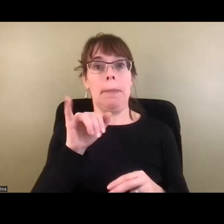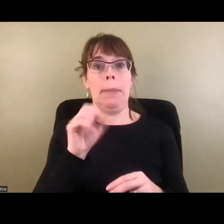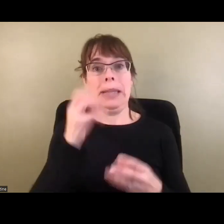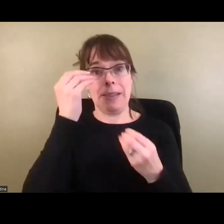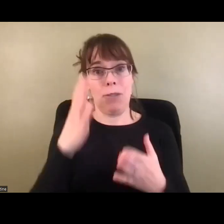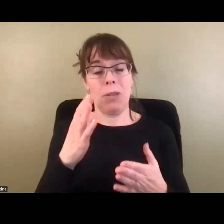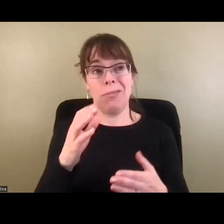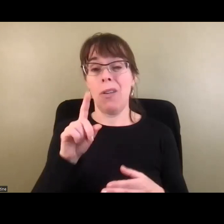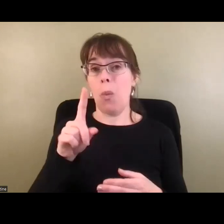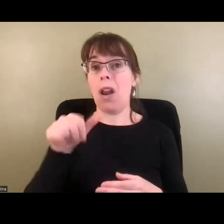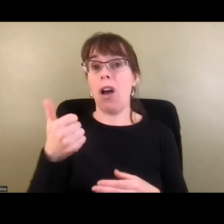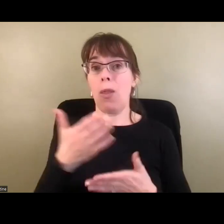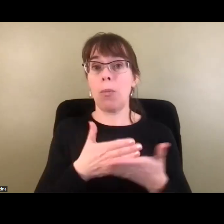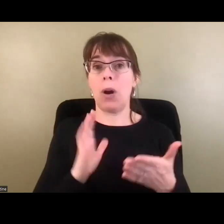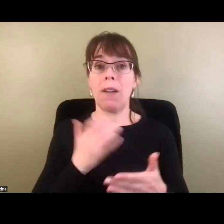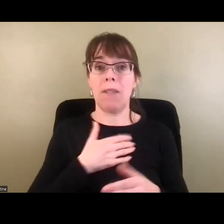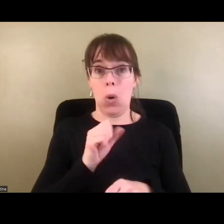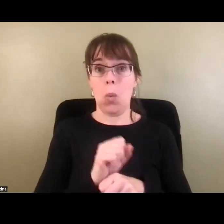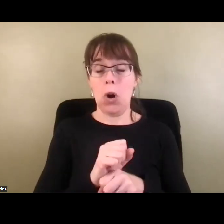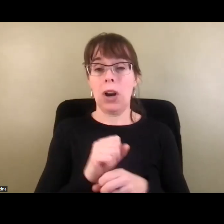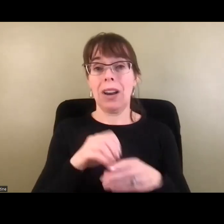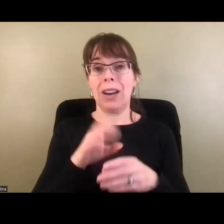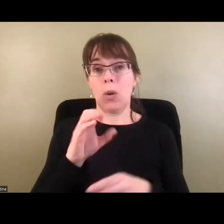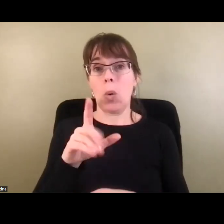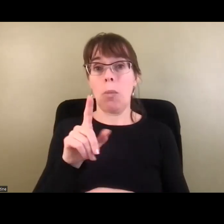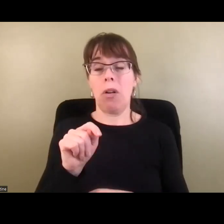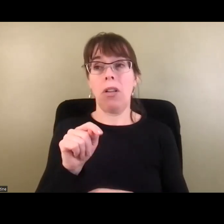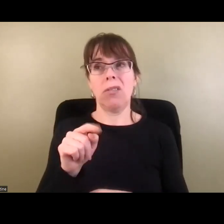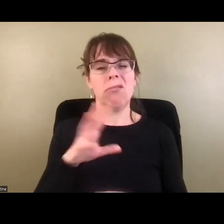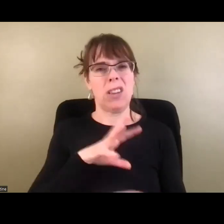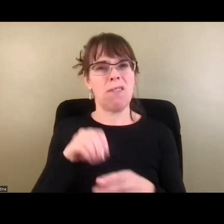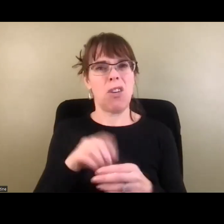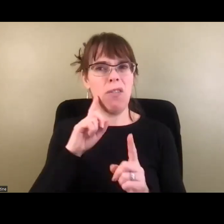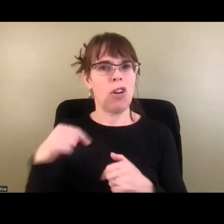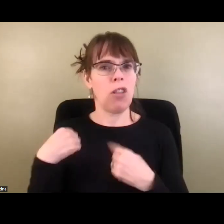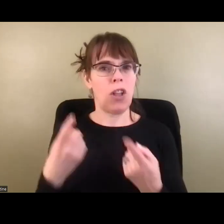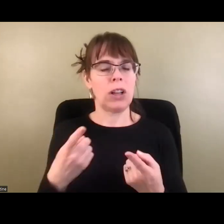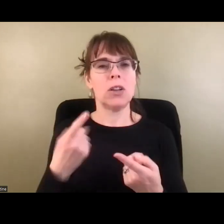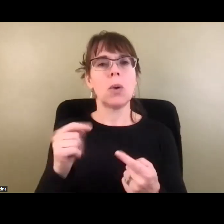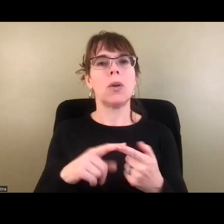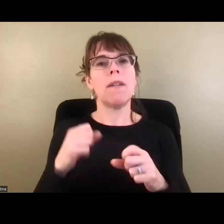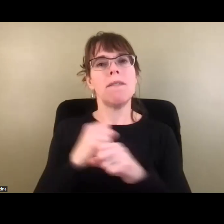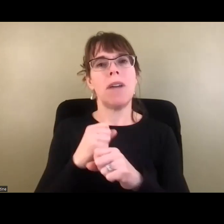of work that Cobalt has been involved in for quite some time is combating what we call fake clinics